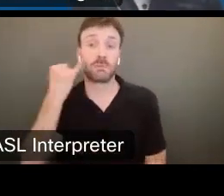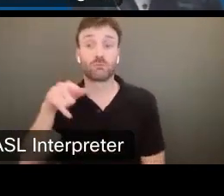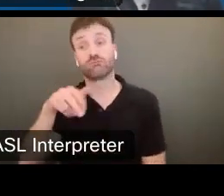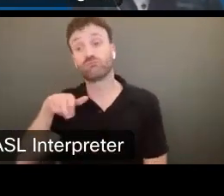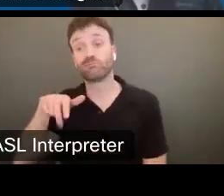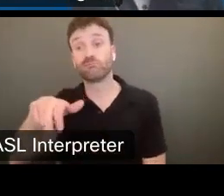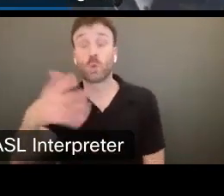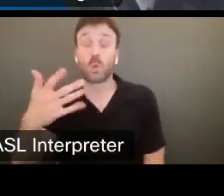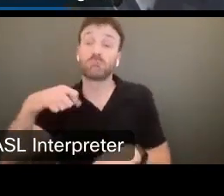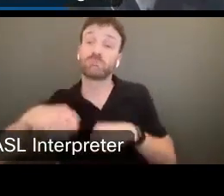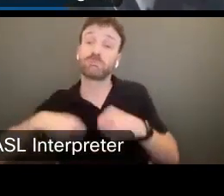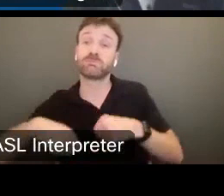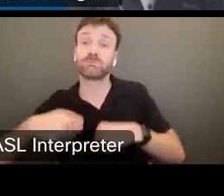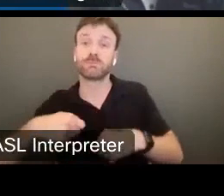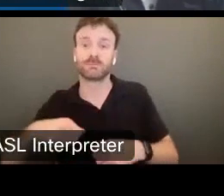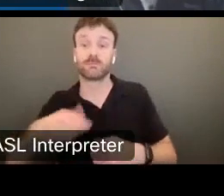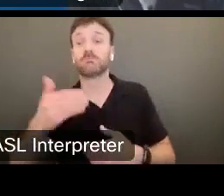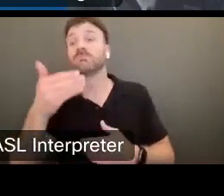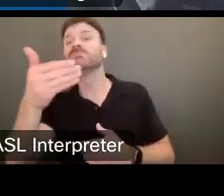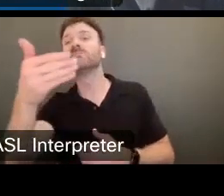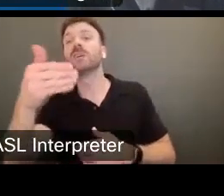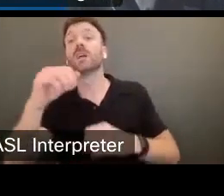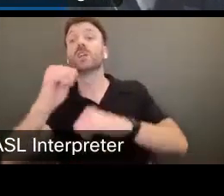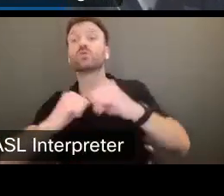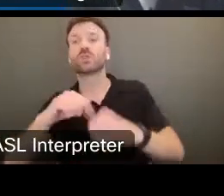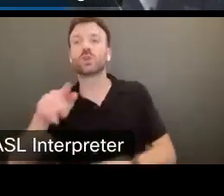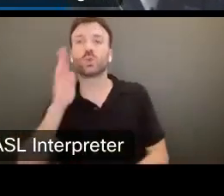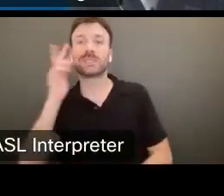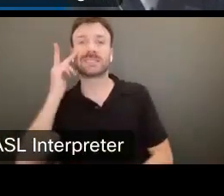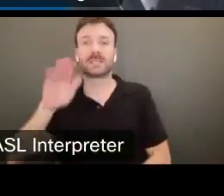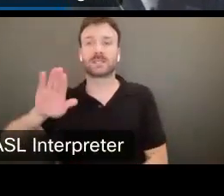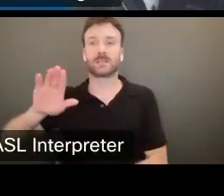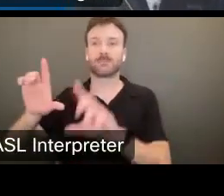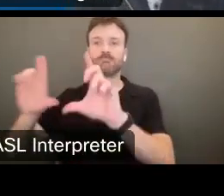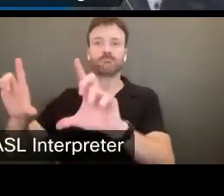construction is ahead, you'll start seeing these signs being implemented across the city.